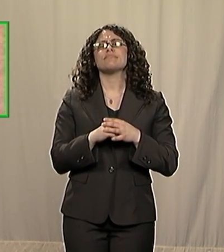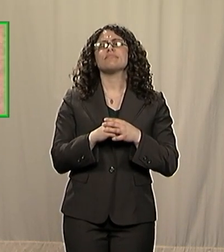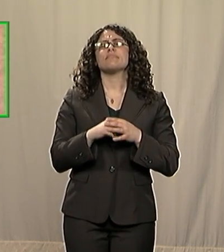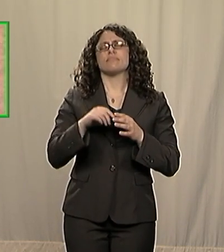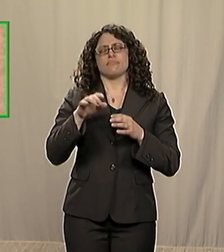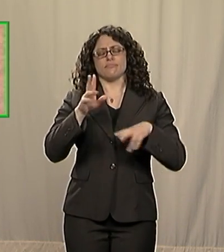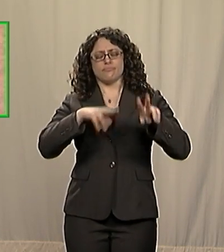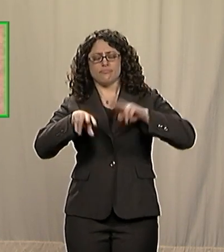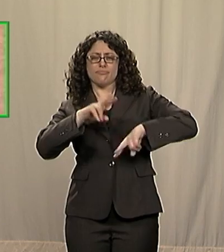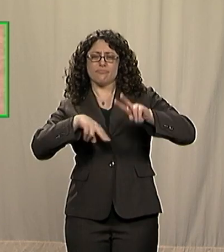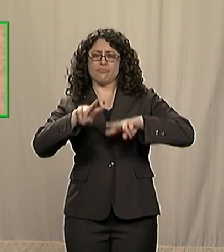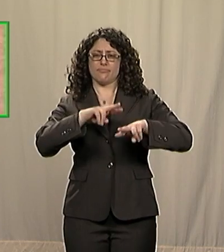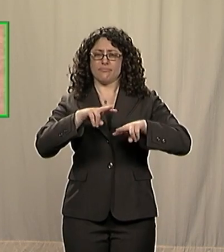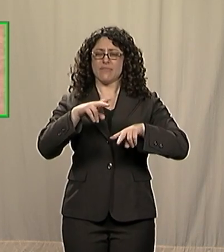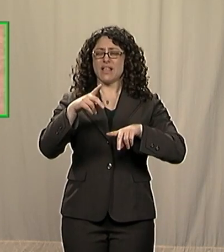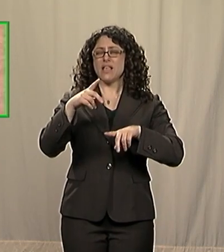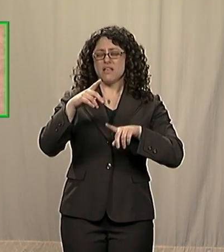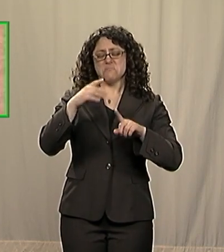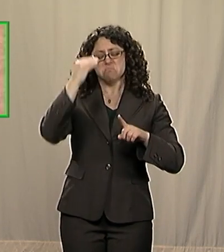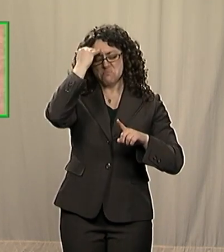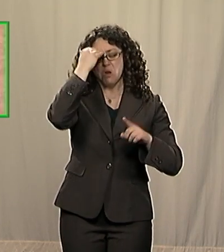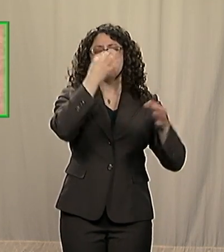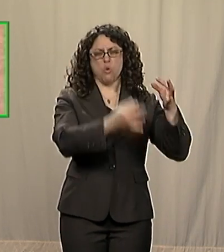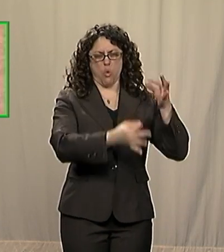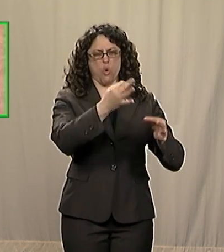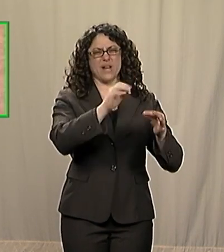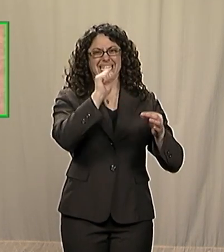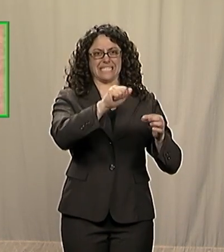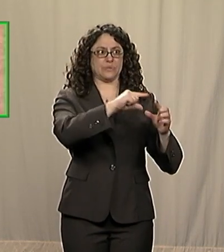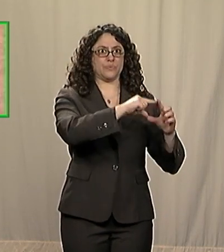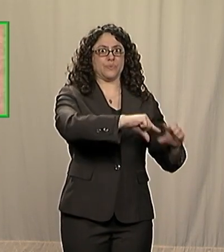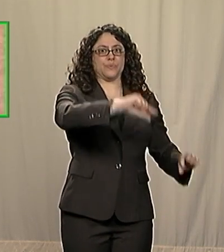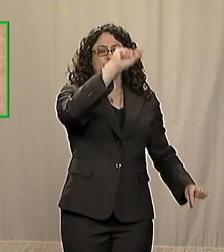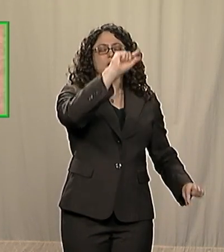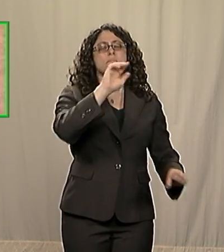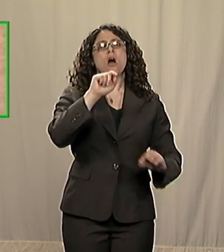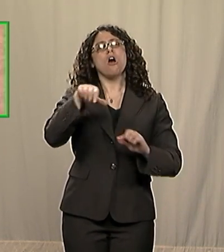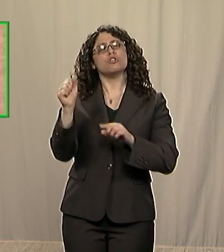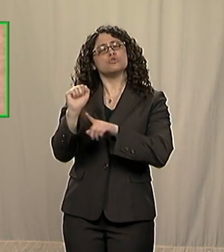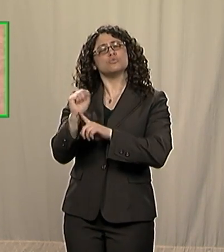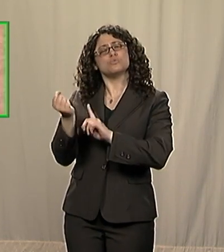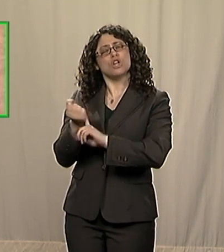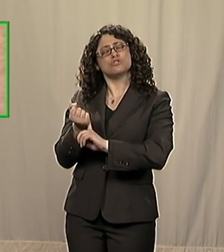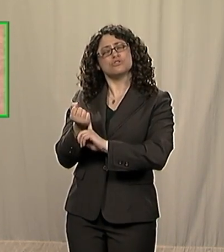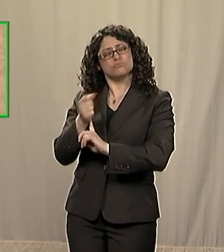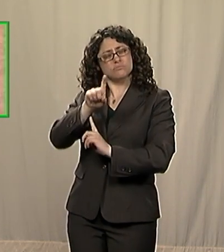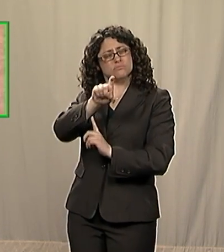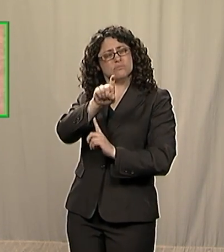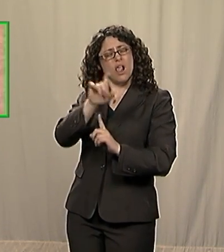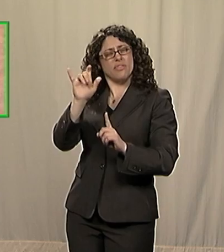from constrained situations in court, if this is the role space of a communicative interaction.